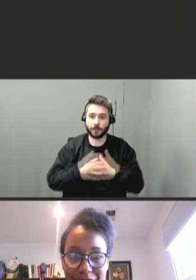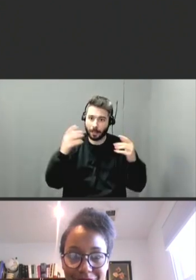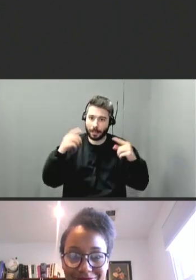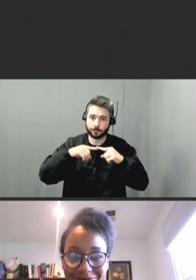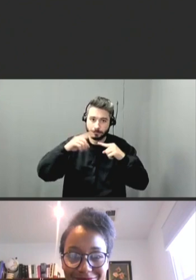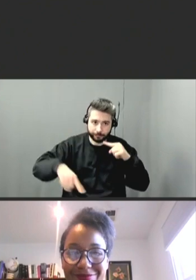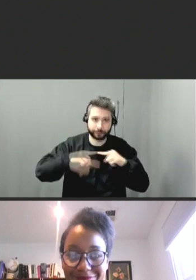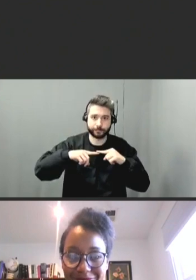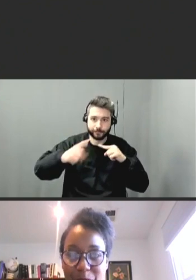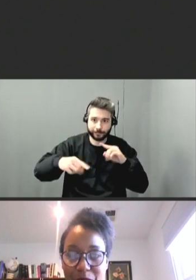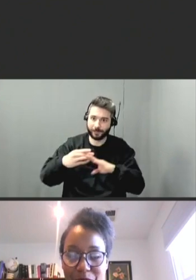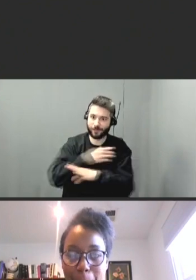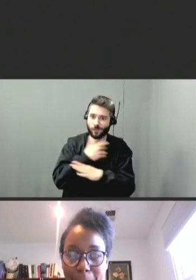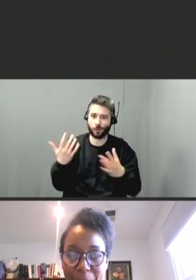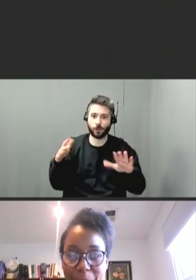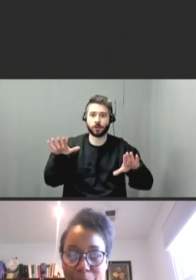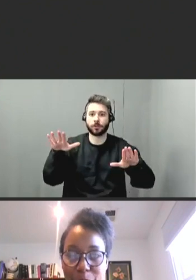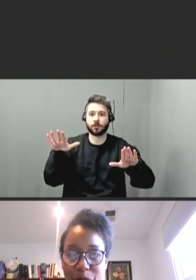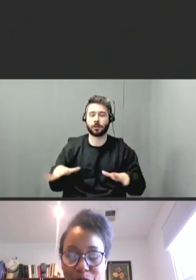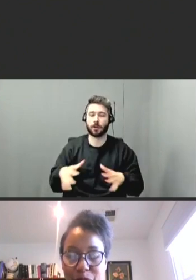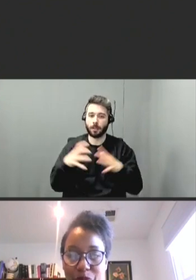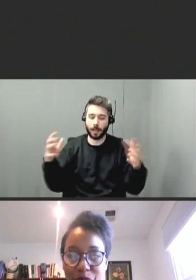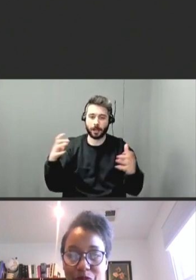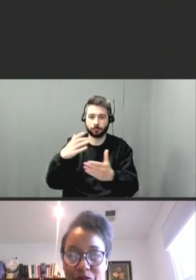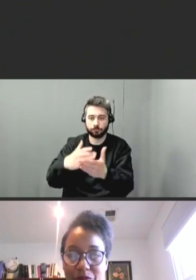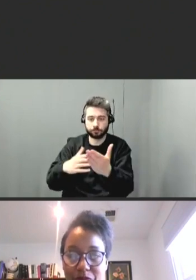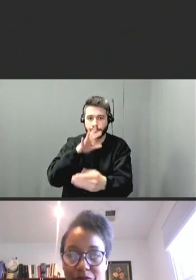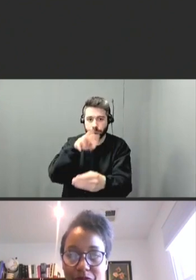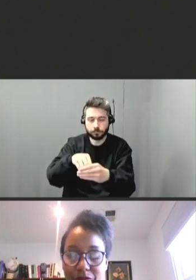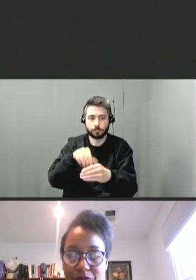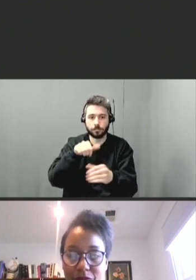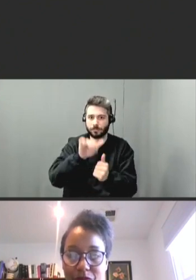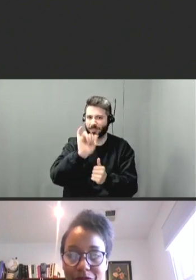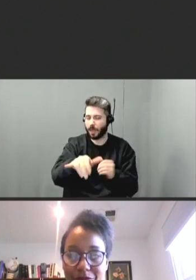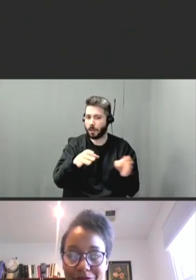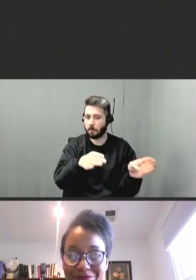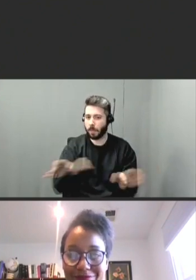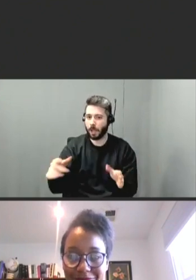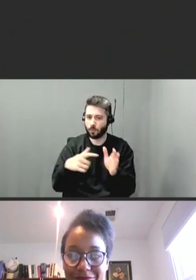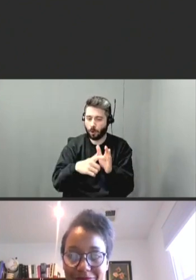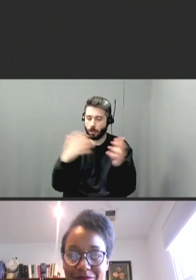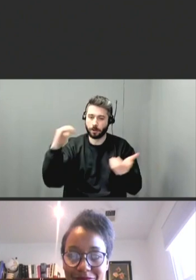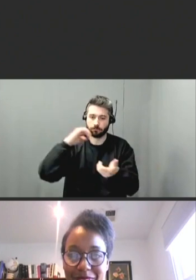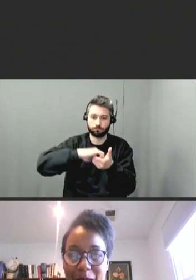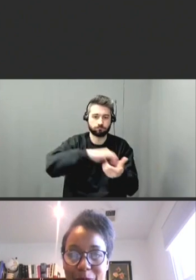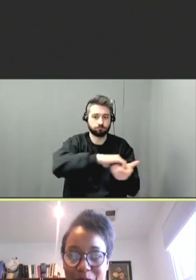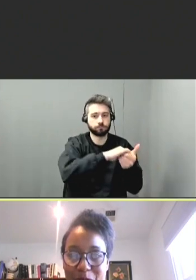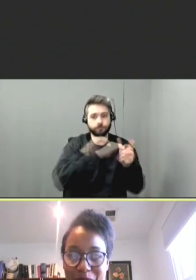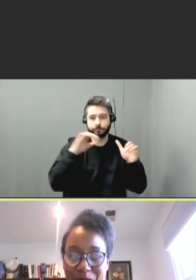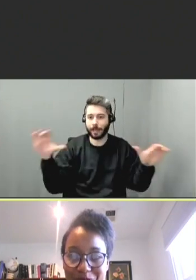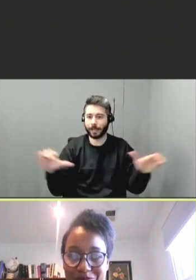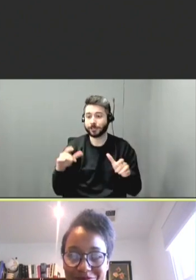You know, lots of components in this plan require a lot of collaborative action. Valerie Marshall: Absolutely.